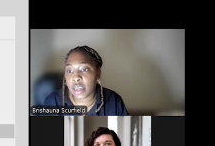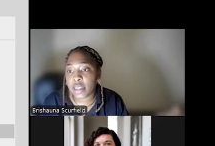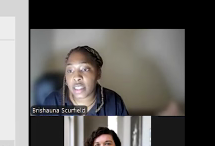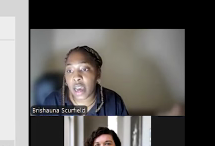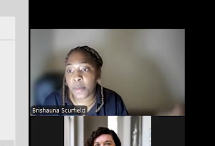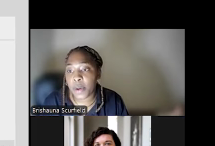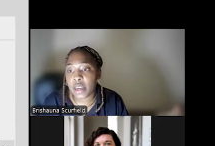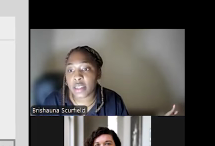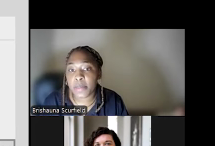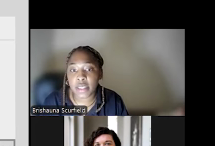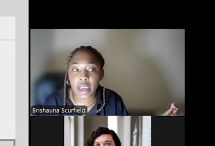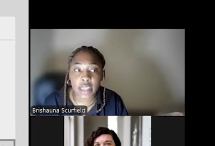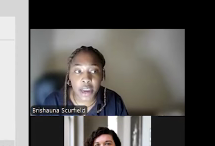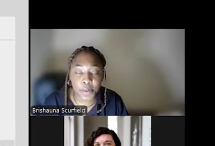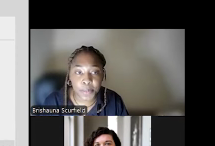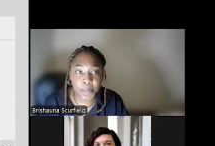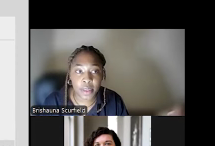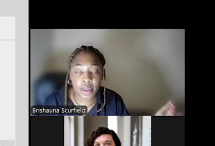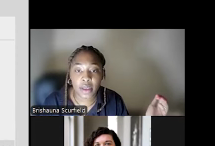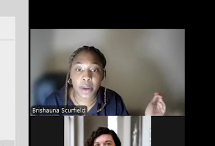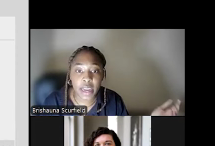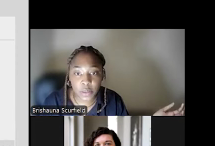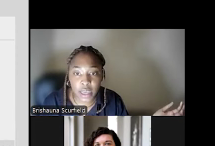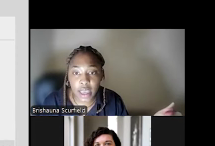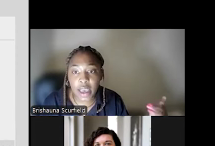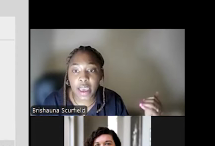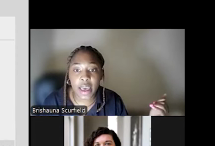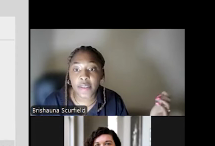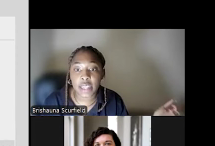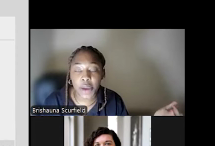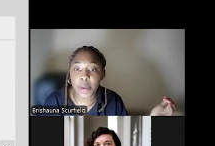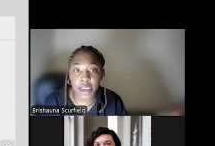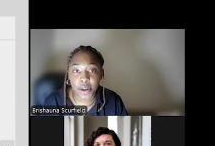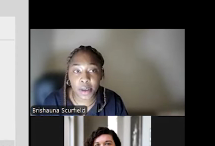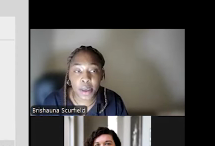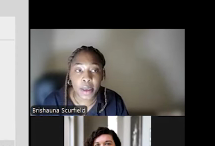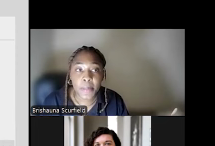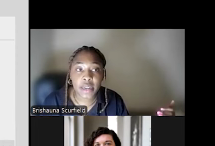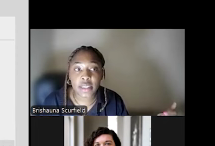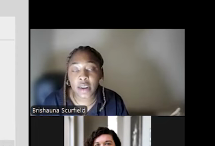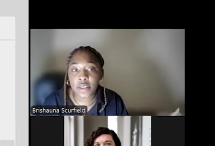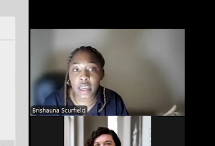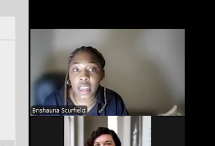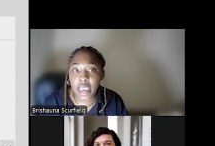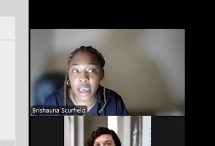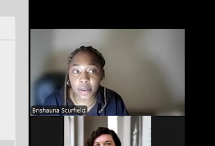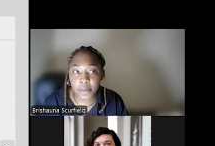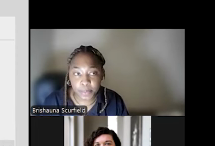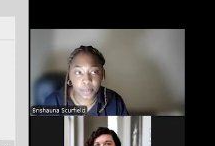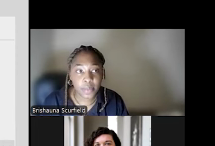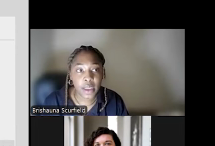says slide one is missing a title, but actually I have a title here, but instead of using a layout,